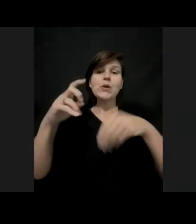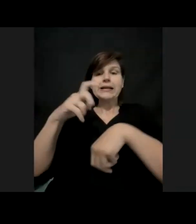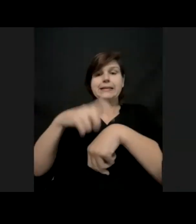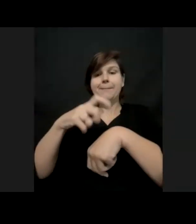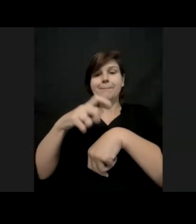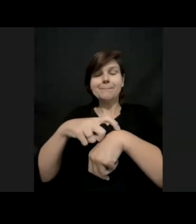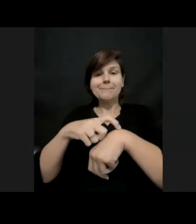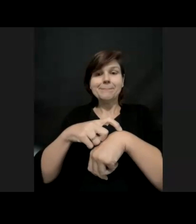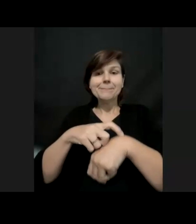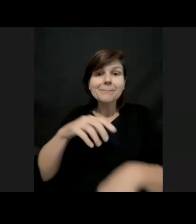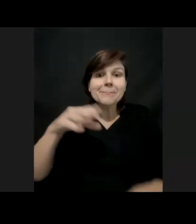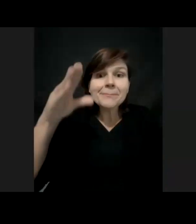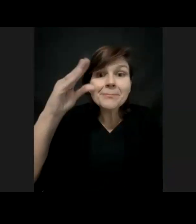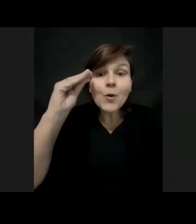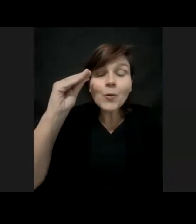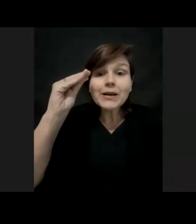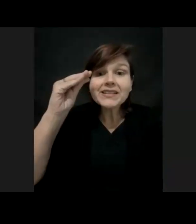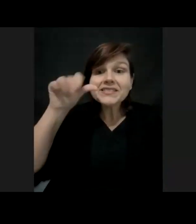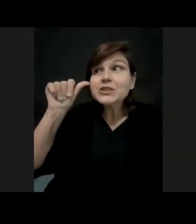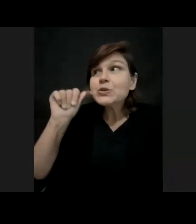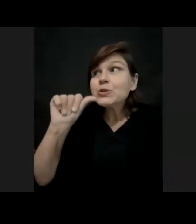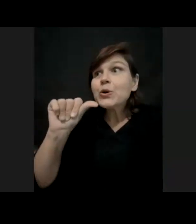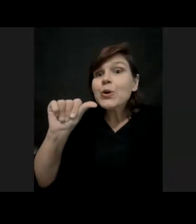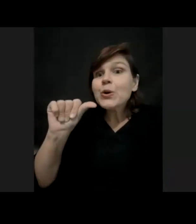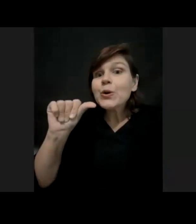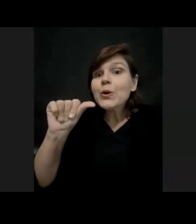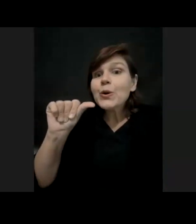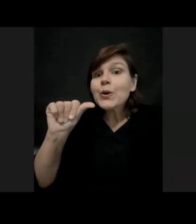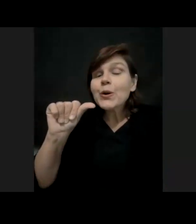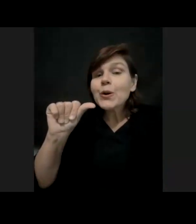Left arm in and wiggle those fingers!